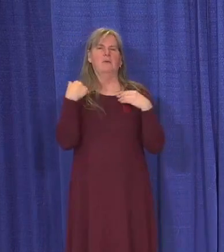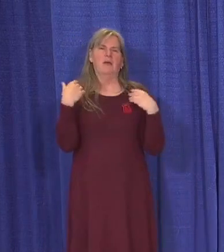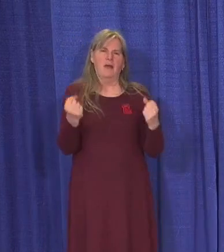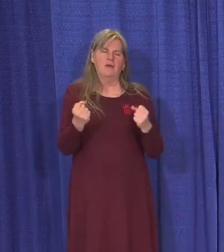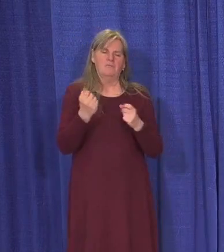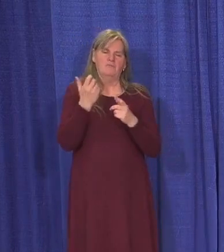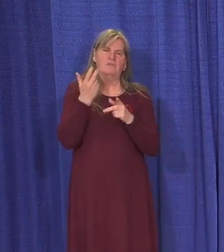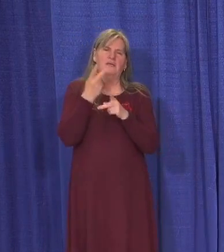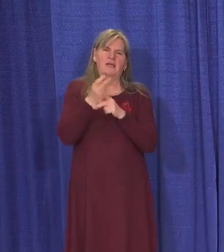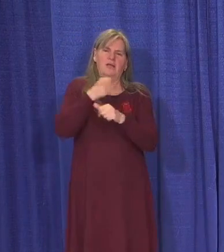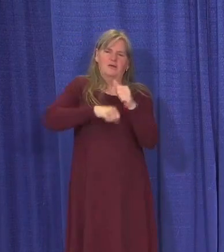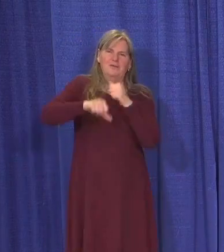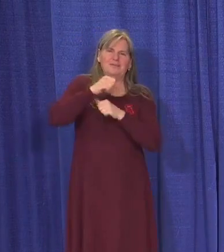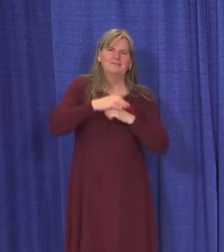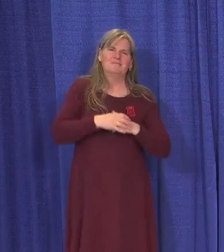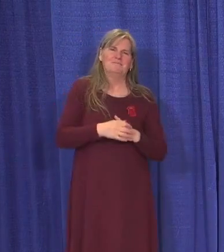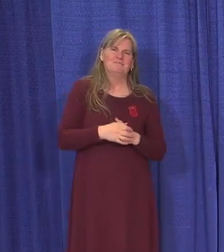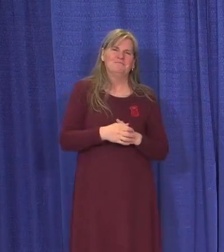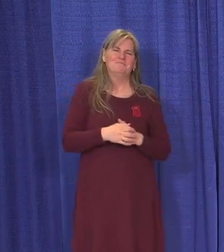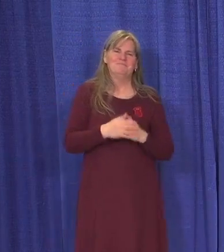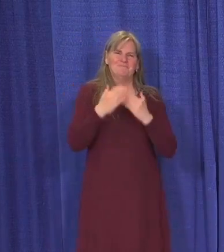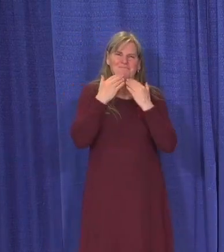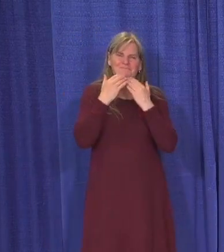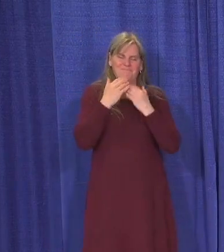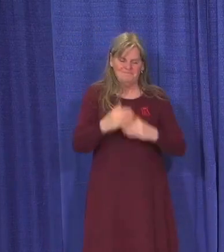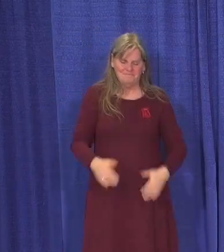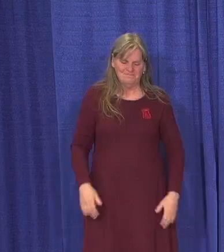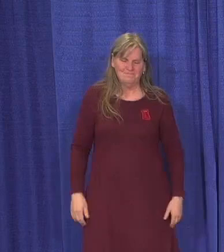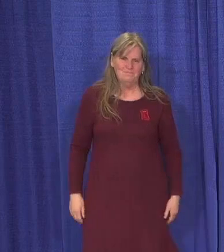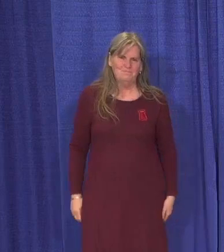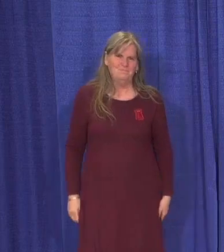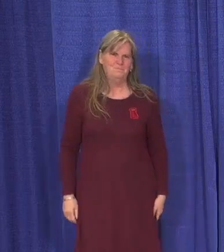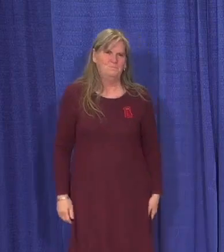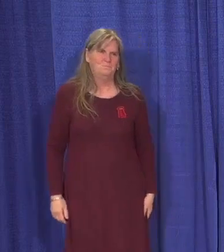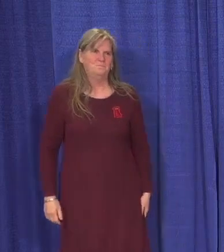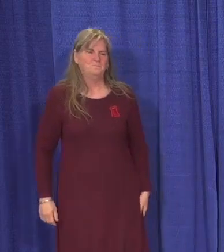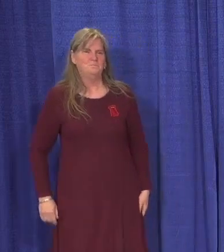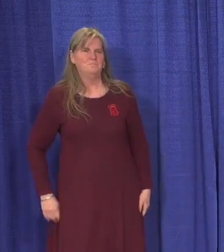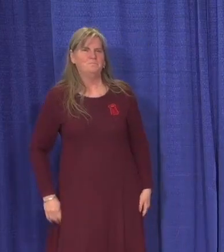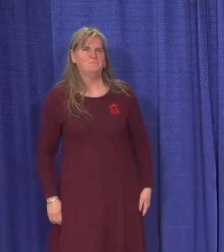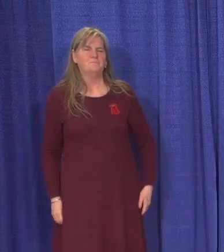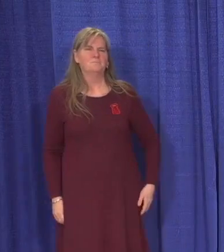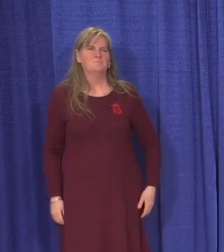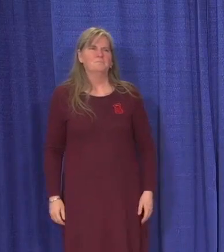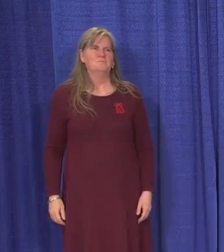please use the services and from reverie you are.